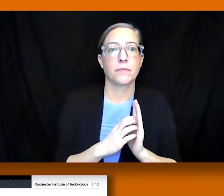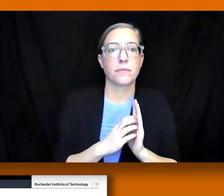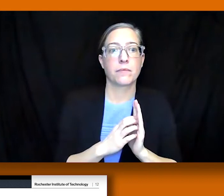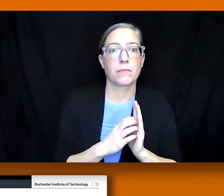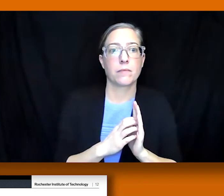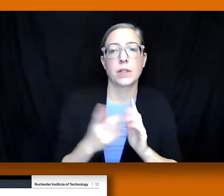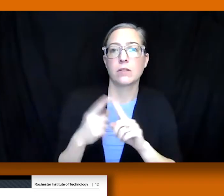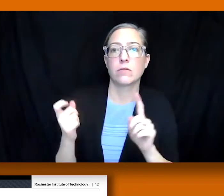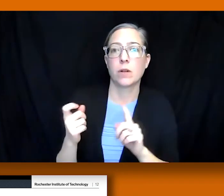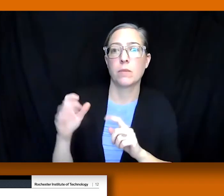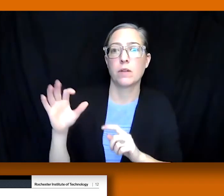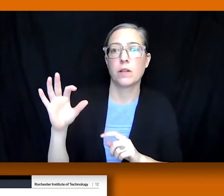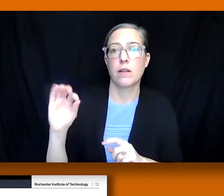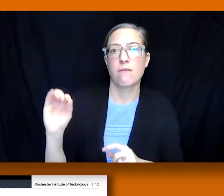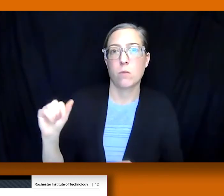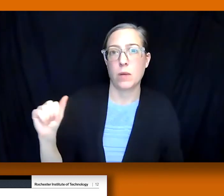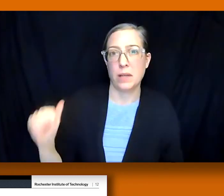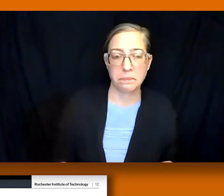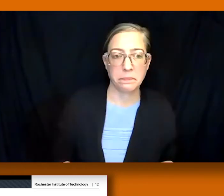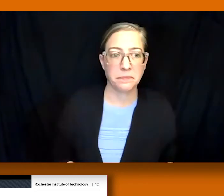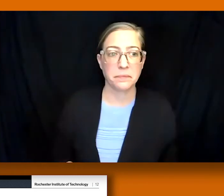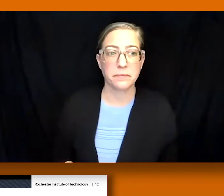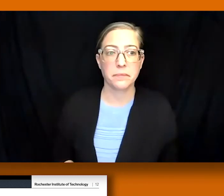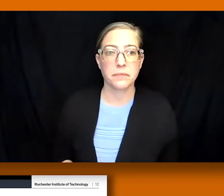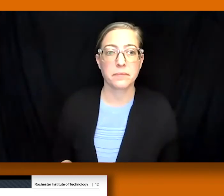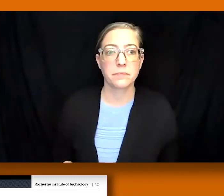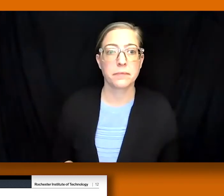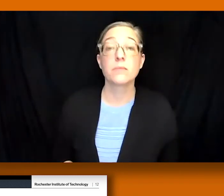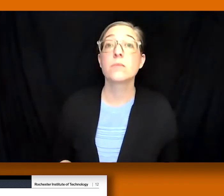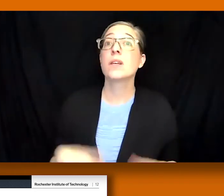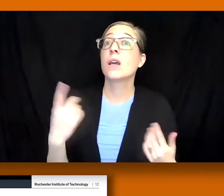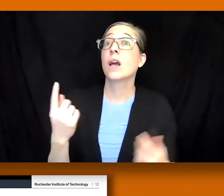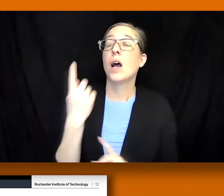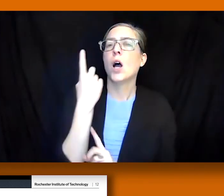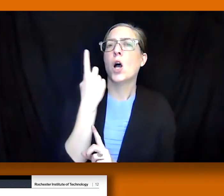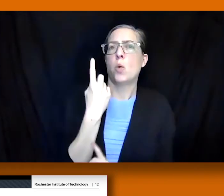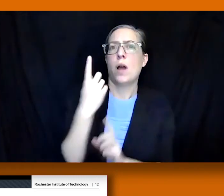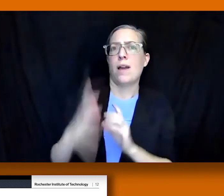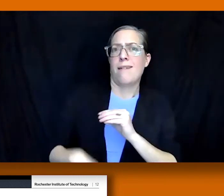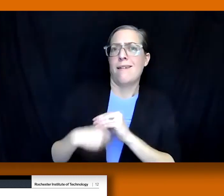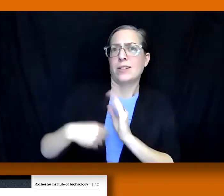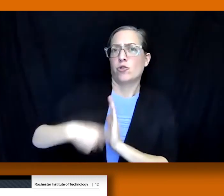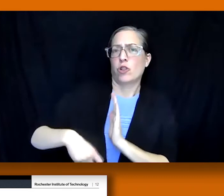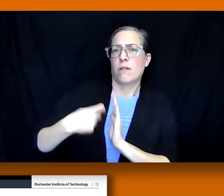When that comes up a lot at NTID would be interpreting services. Um...